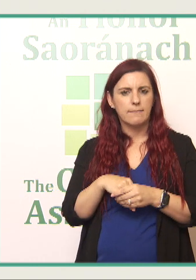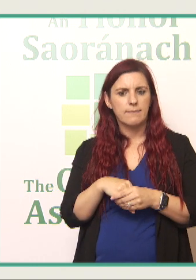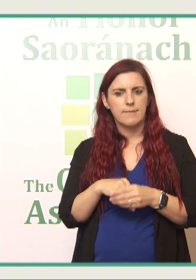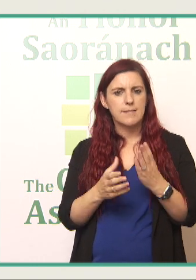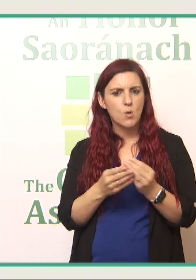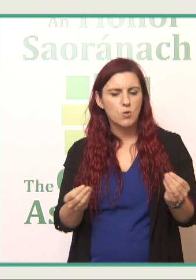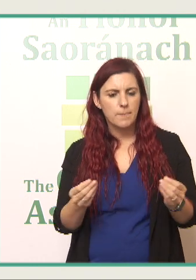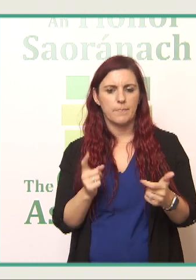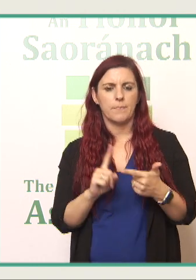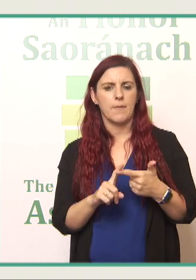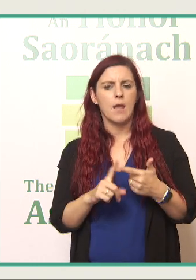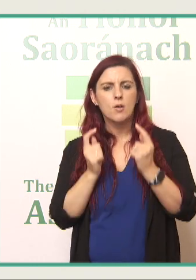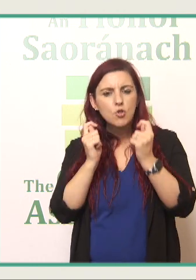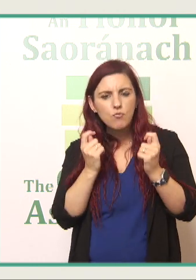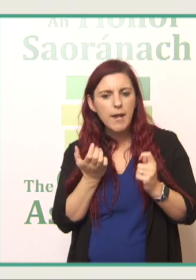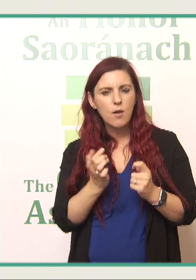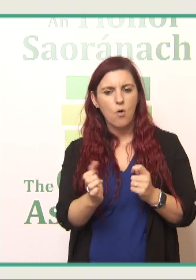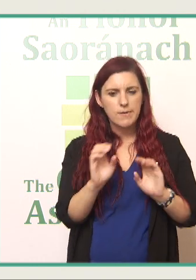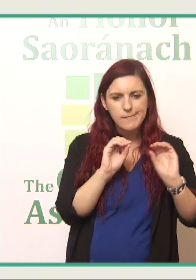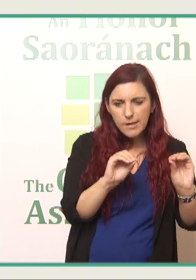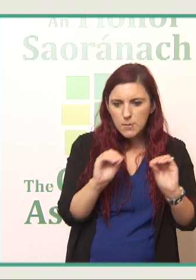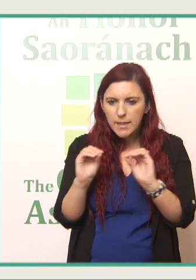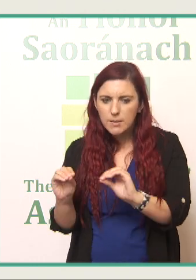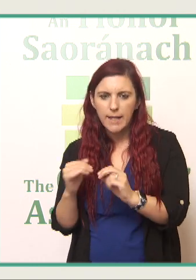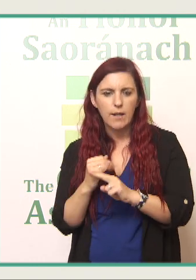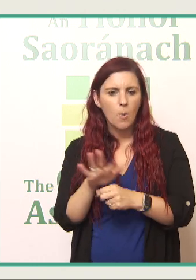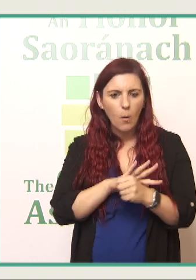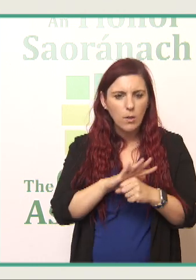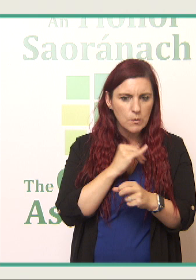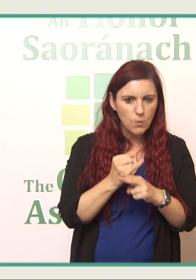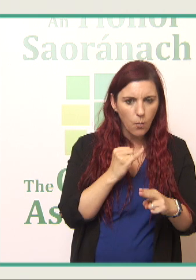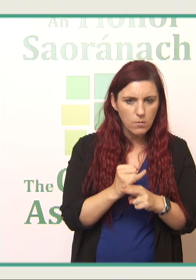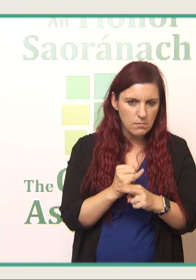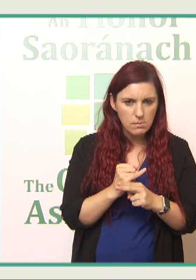we have been running training courses education courses in local schools all these Landscapes as